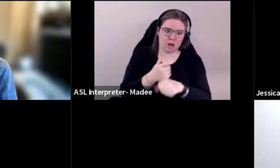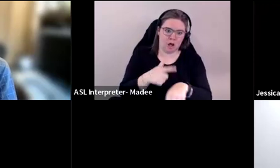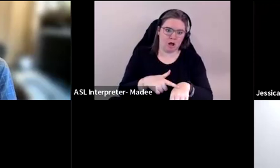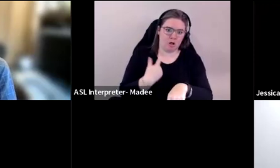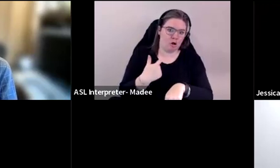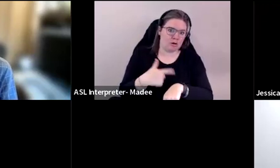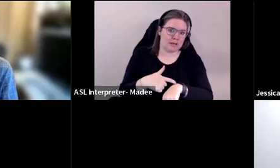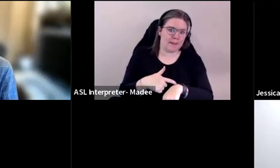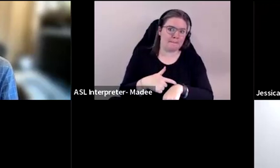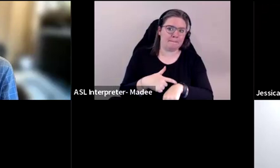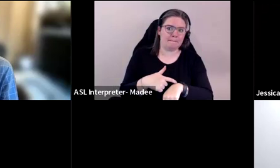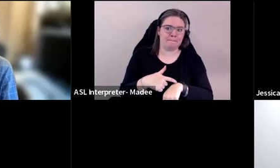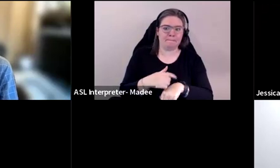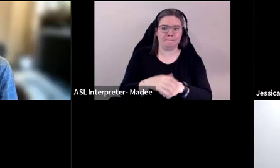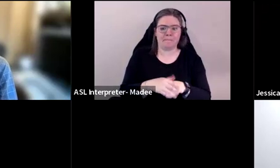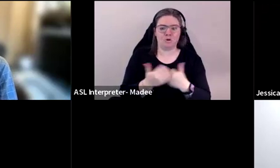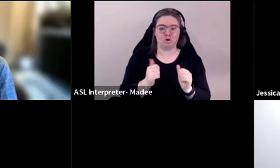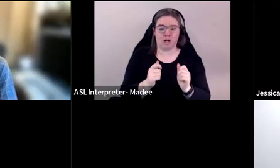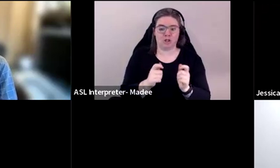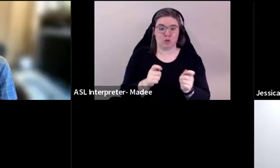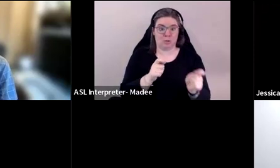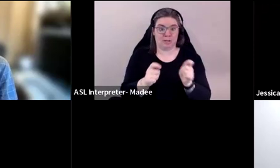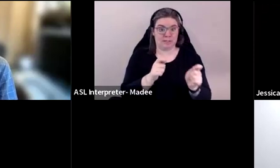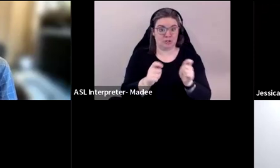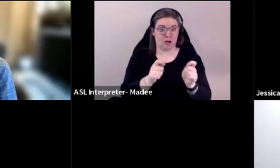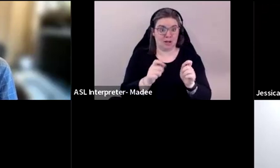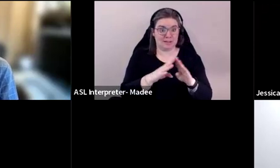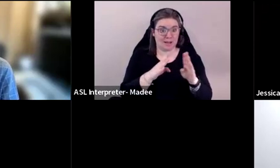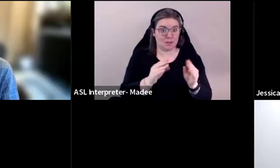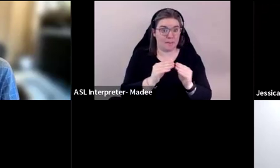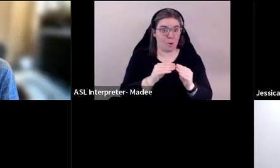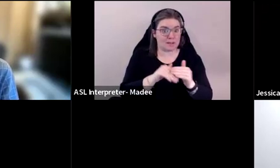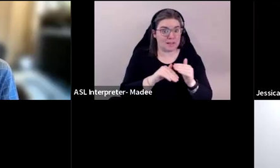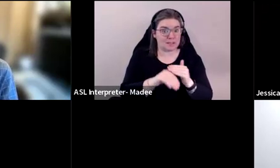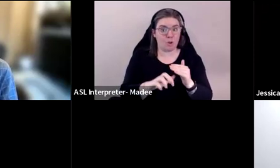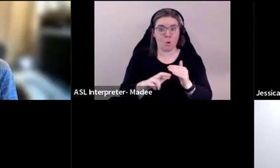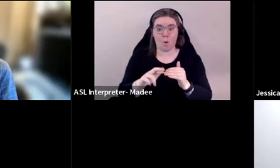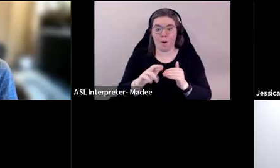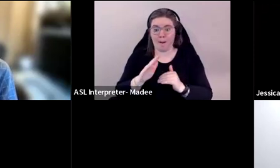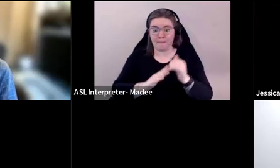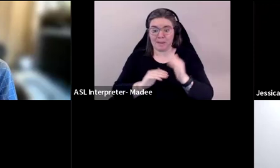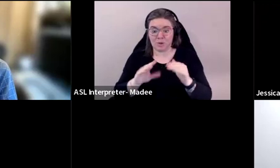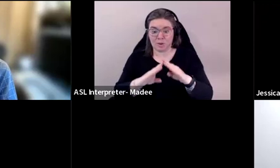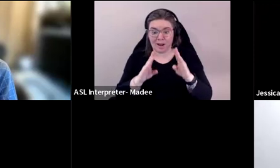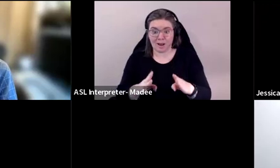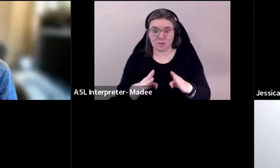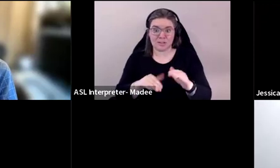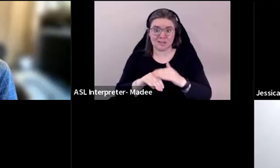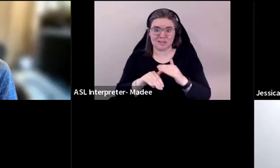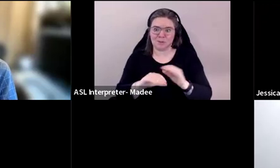Don Dew: the existing stock of housing accessible, and Don Dew: nobody wants to do that. Don Dew: So.